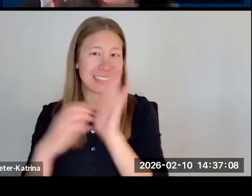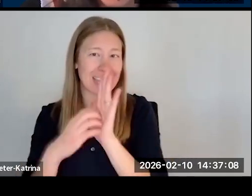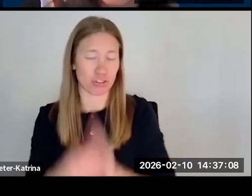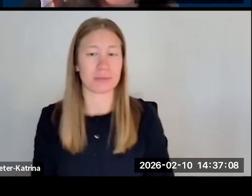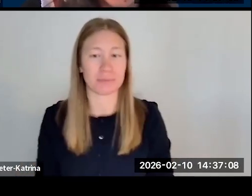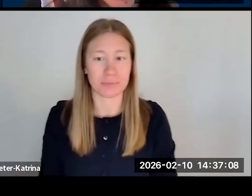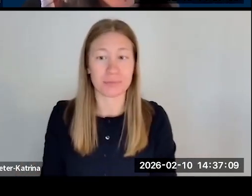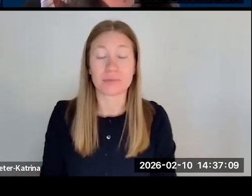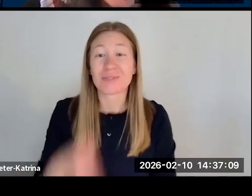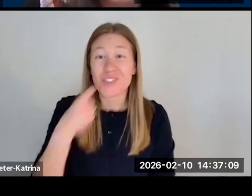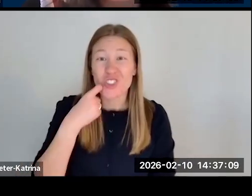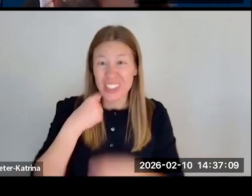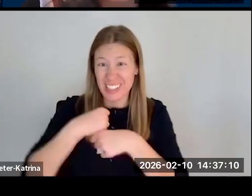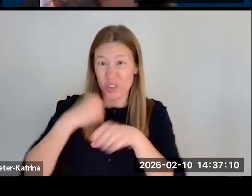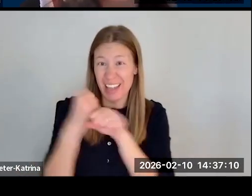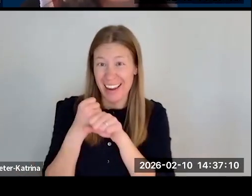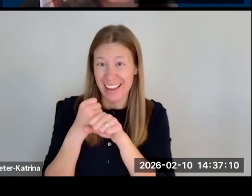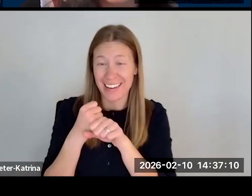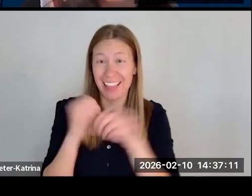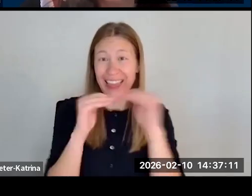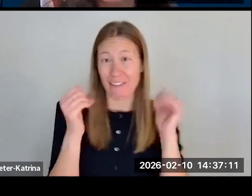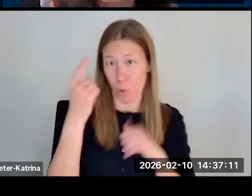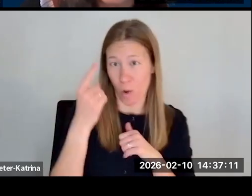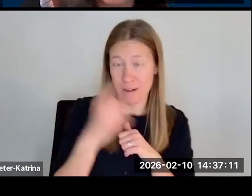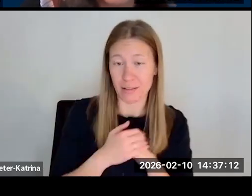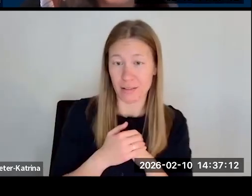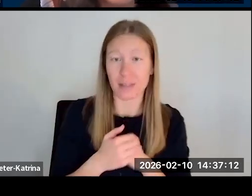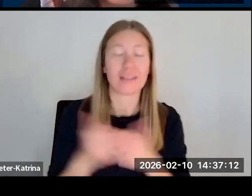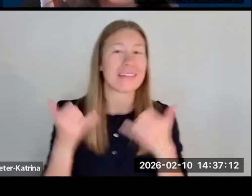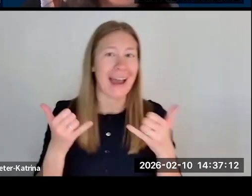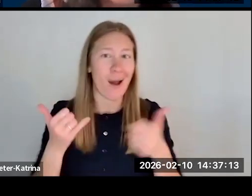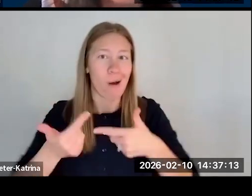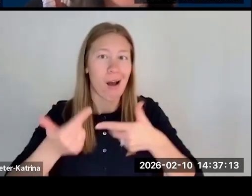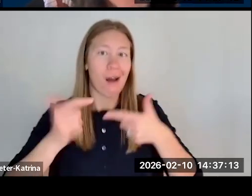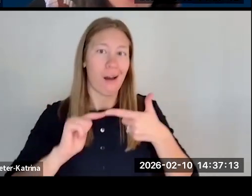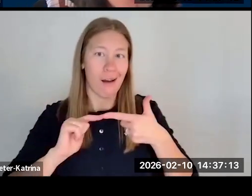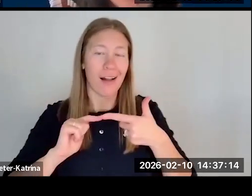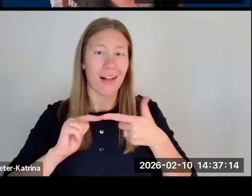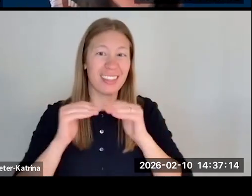for the document name, we should now use heading level two for these subsections.